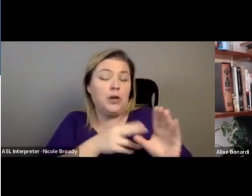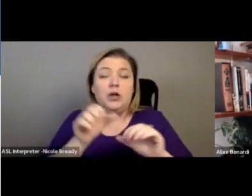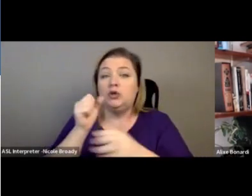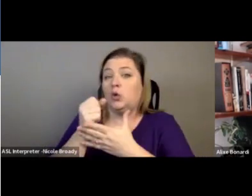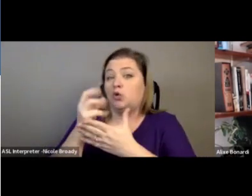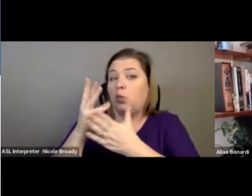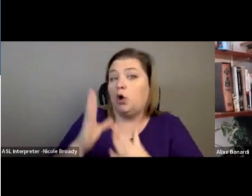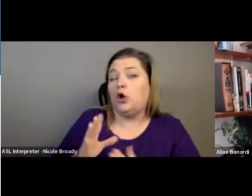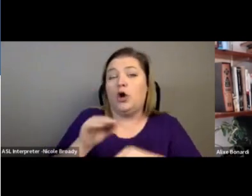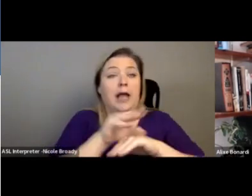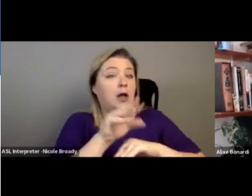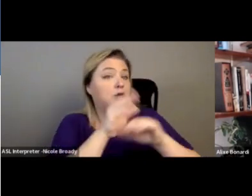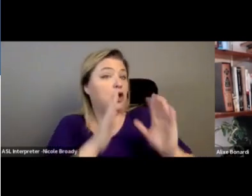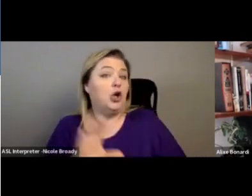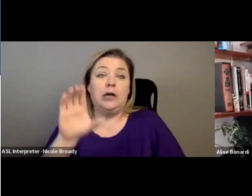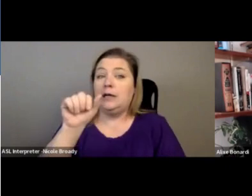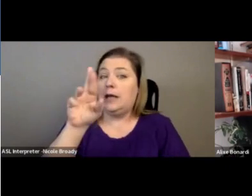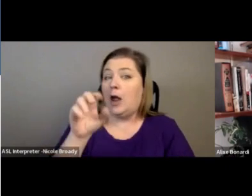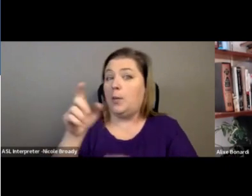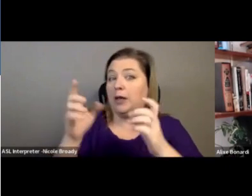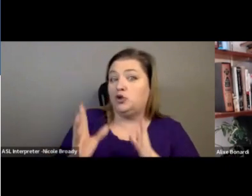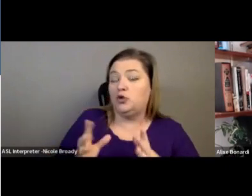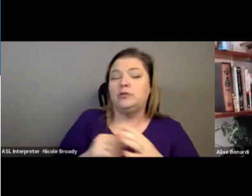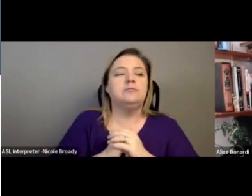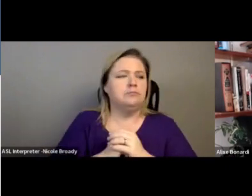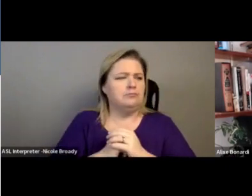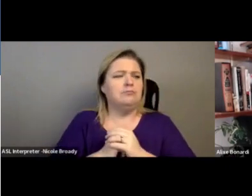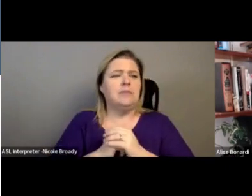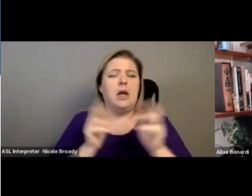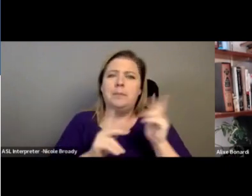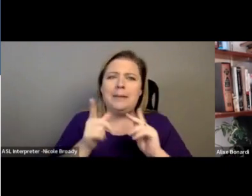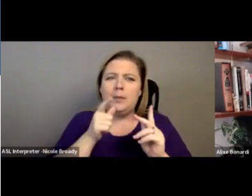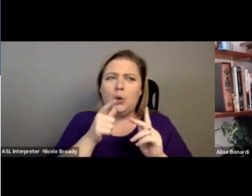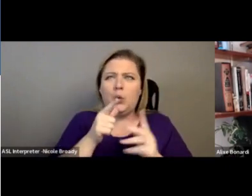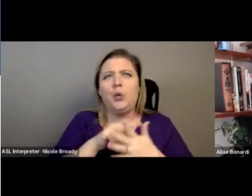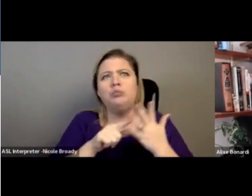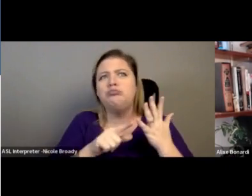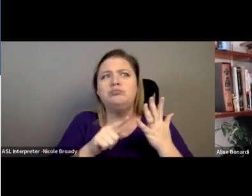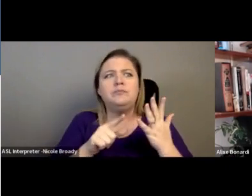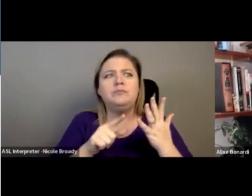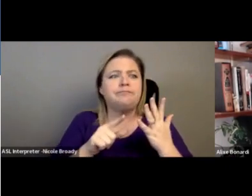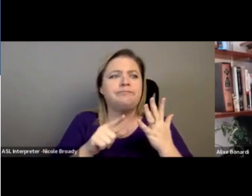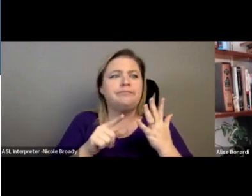counselors, care managers. We have people who are researchers.